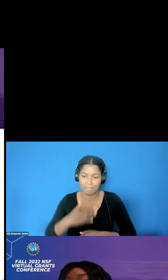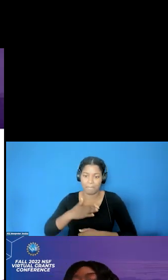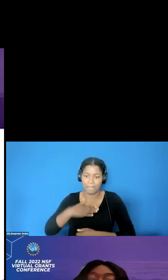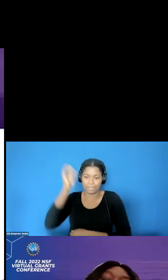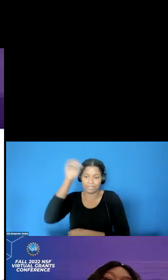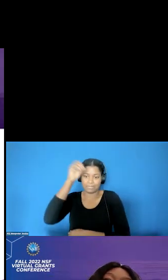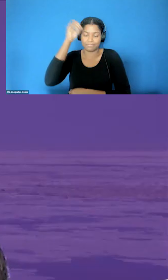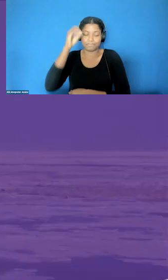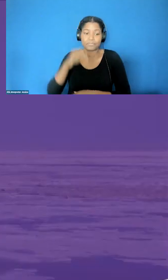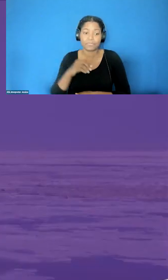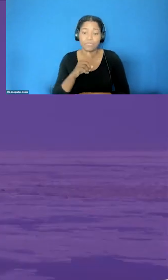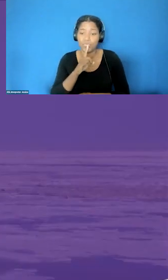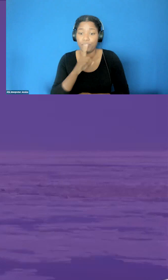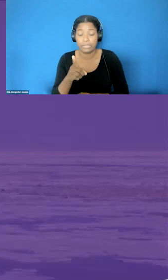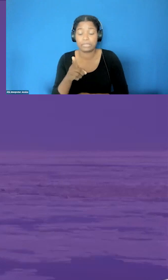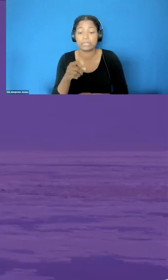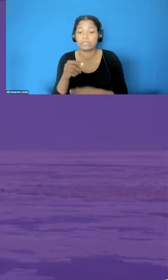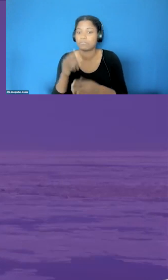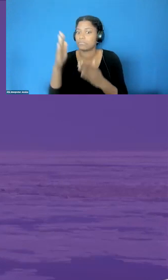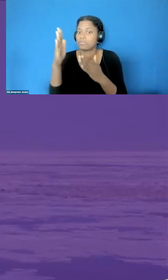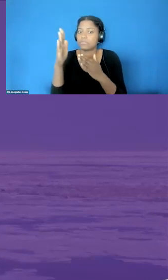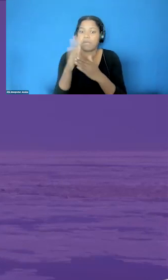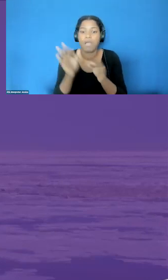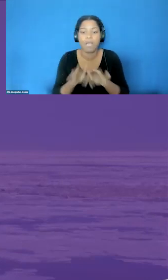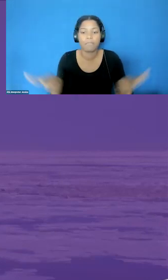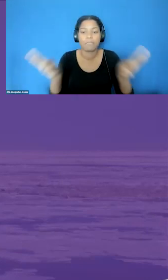So, as I said earlier, the most important thing